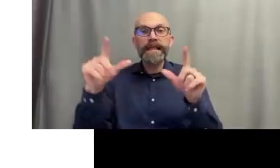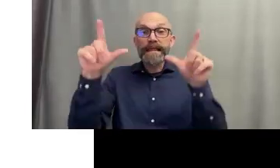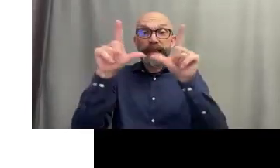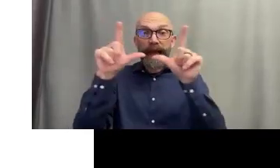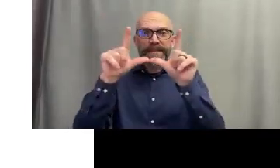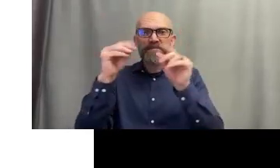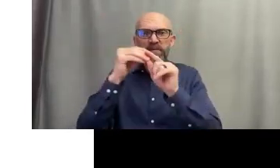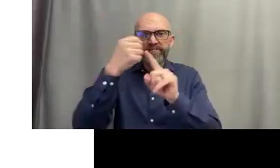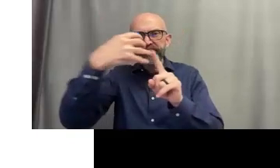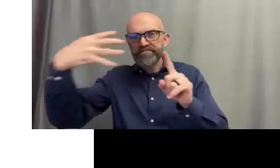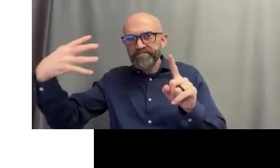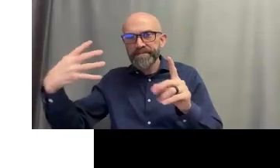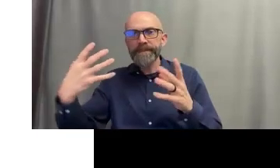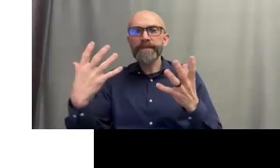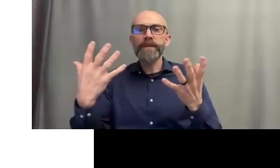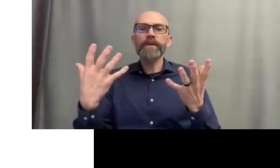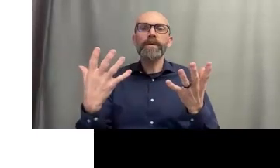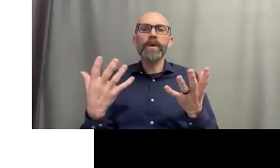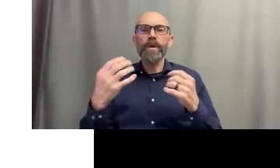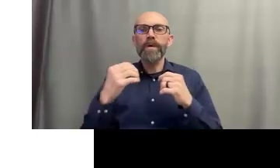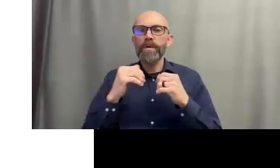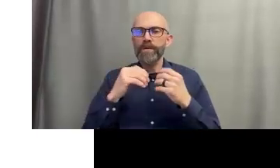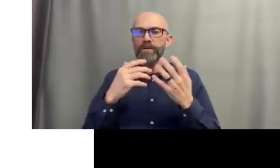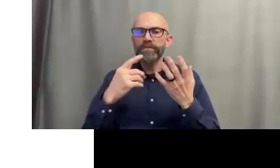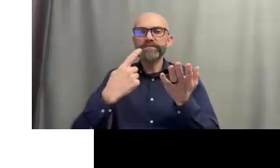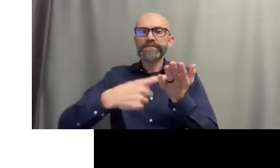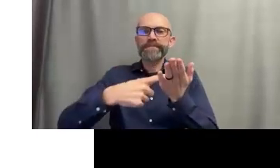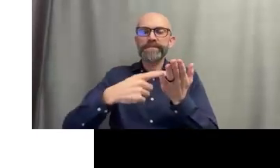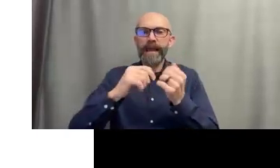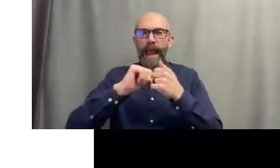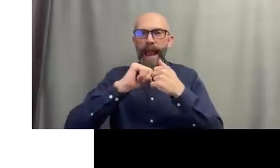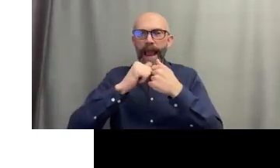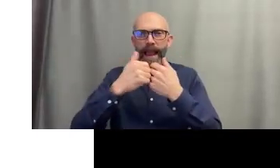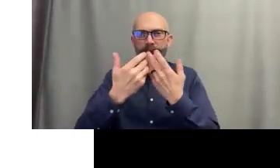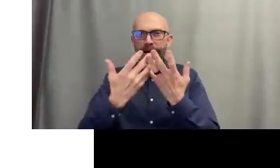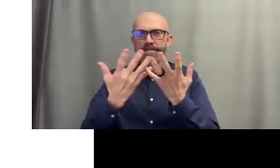talking about how to, you know, incorporate it into your courses.